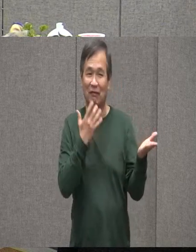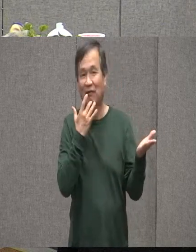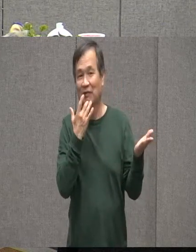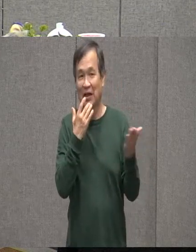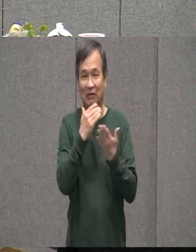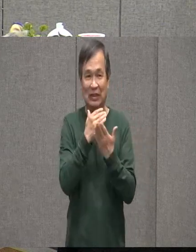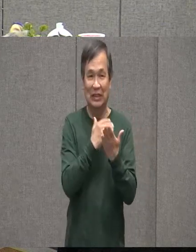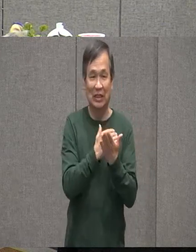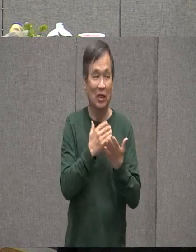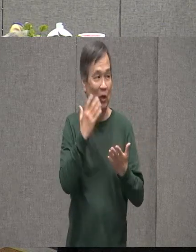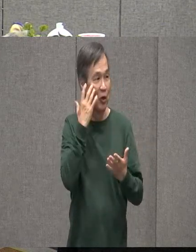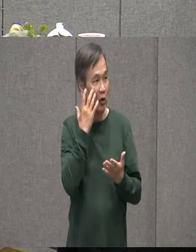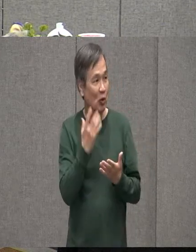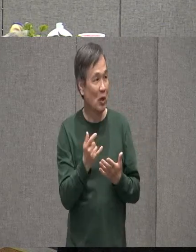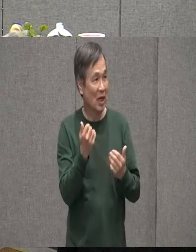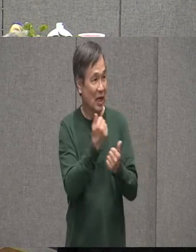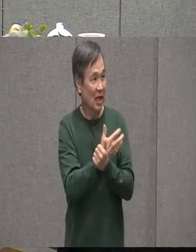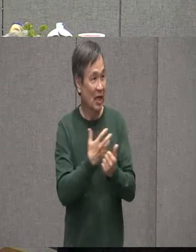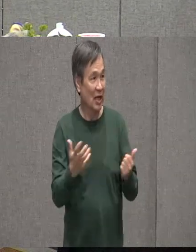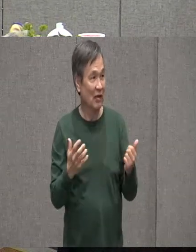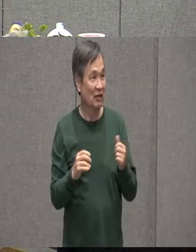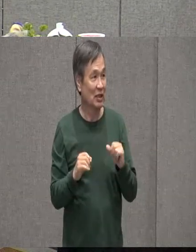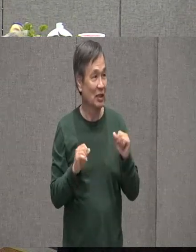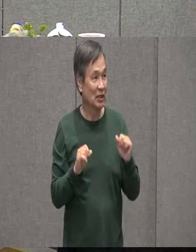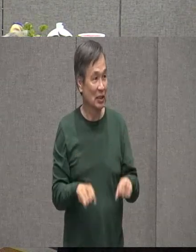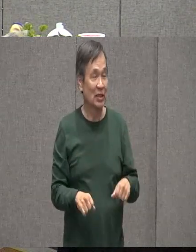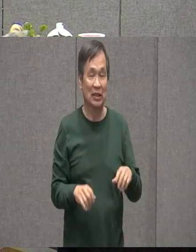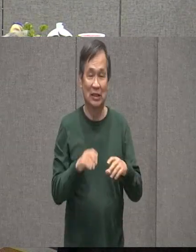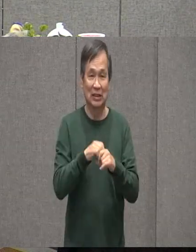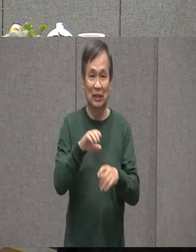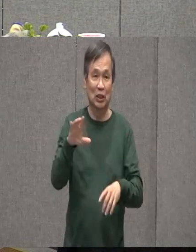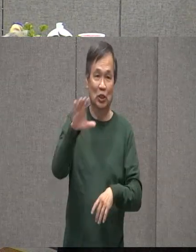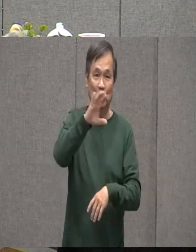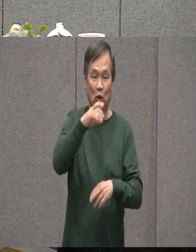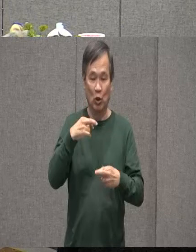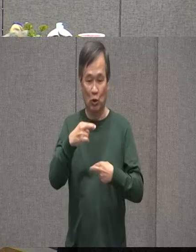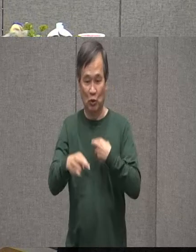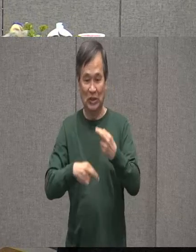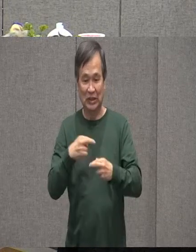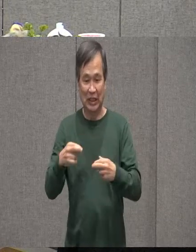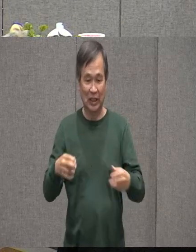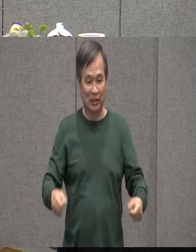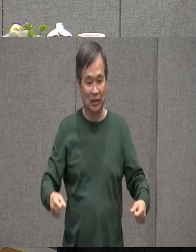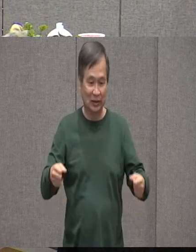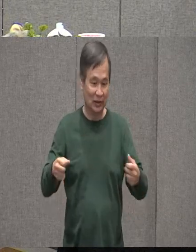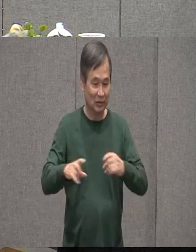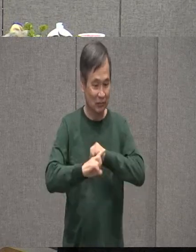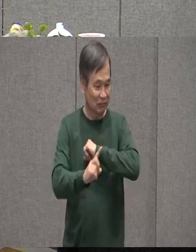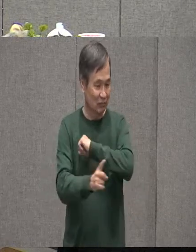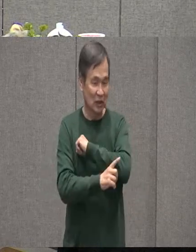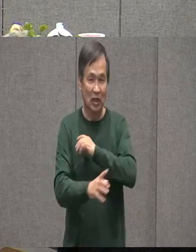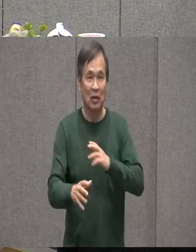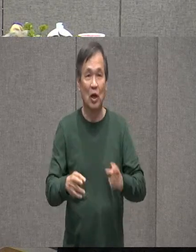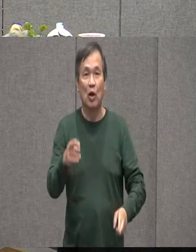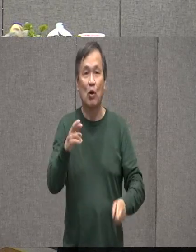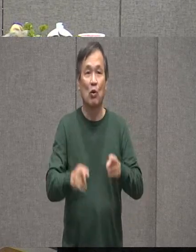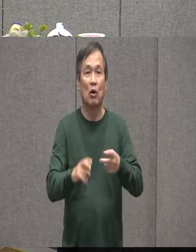because everything is very, very cheap. It's in your recycling bin. This is my little robot friend and I made him with boxes